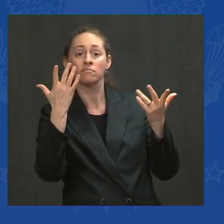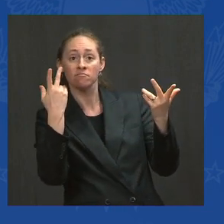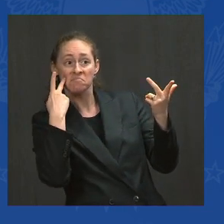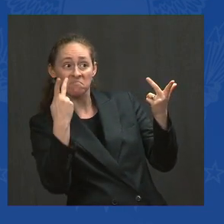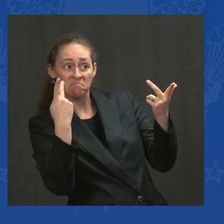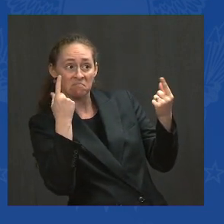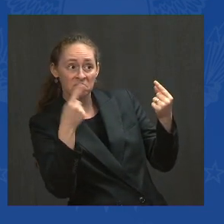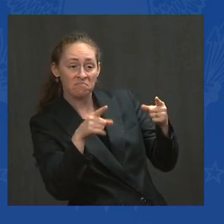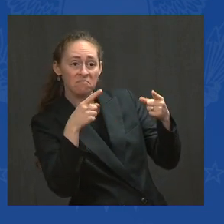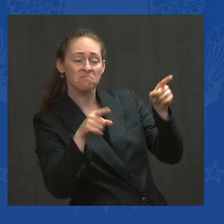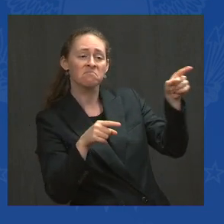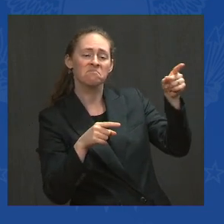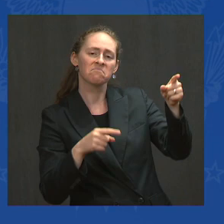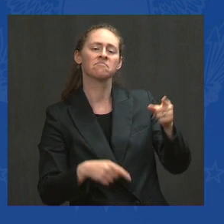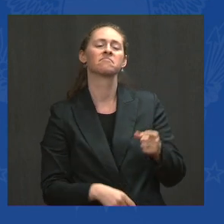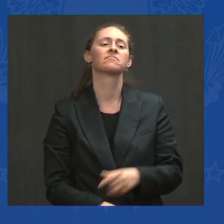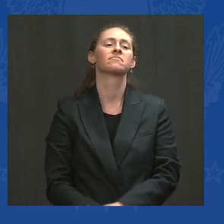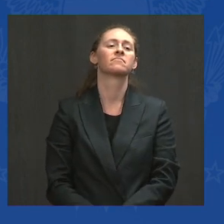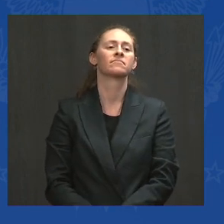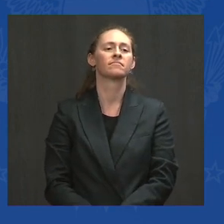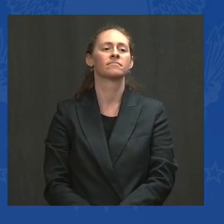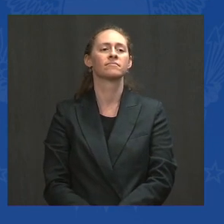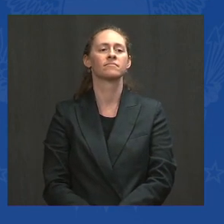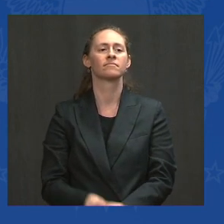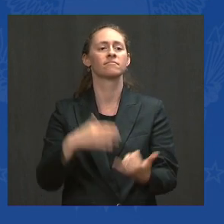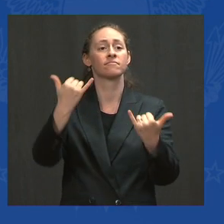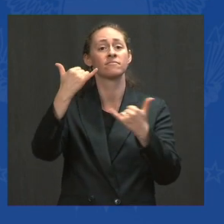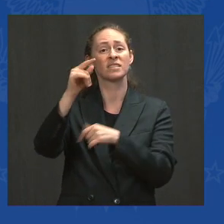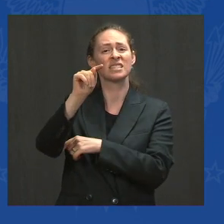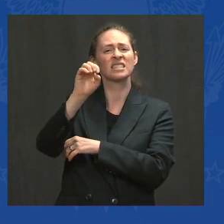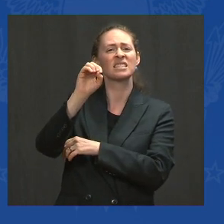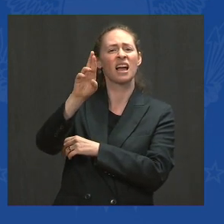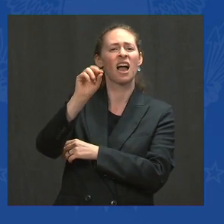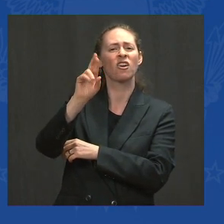Today, the terrorist threat has metastasized beyond Afghanistan.